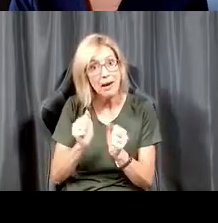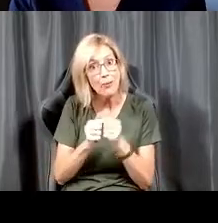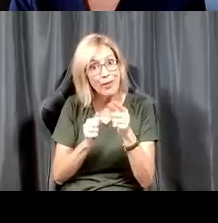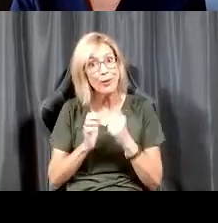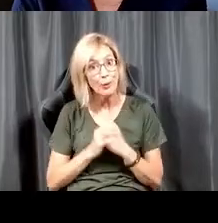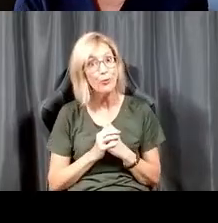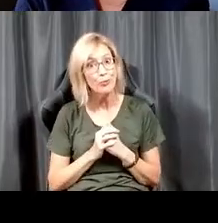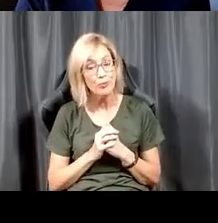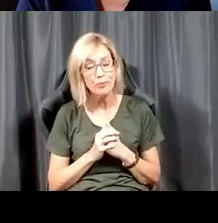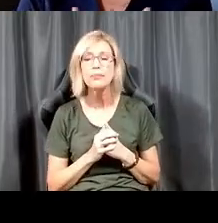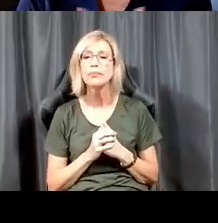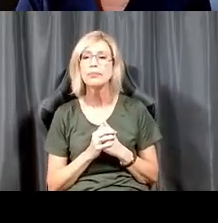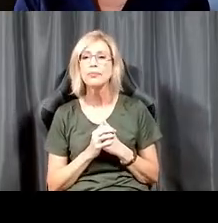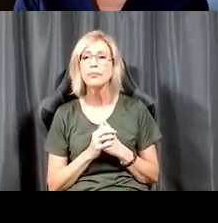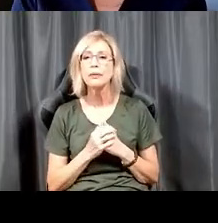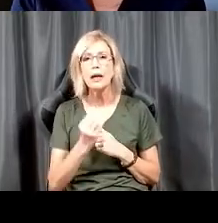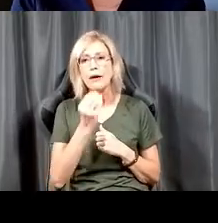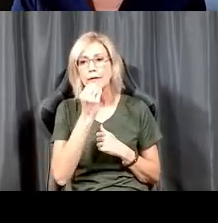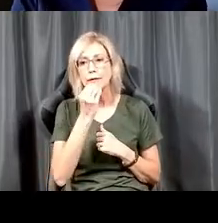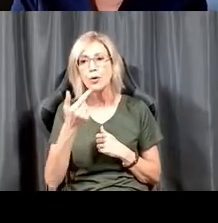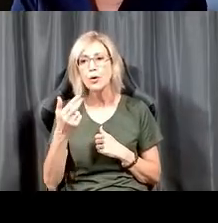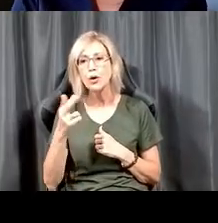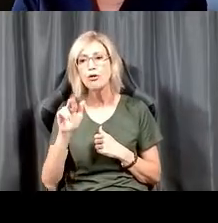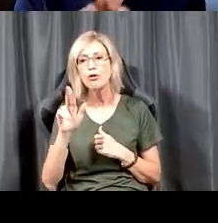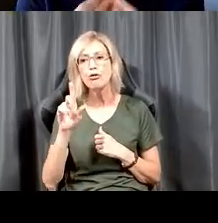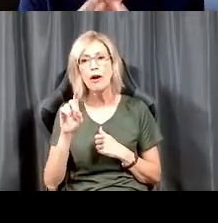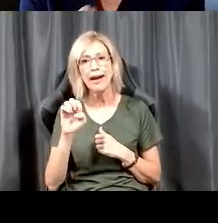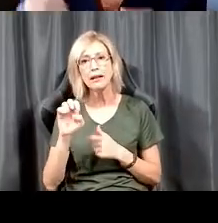There are food grade silicone you can find. If you can't find